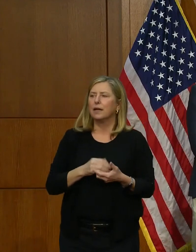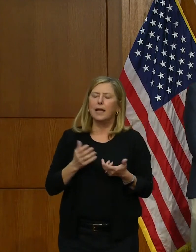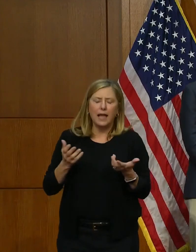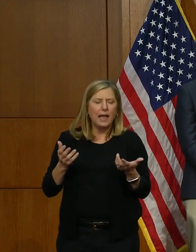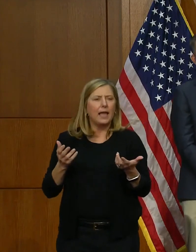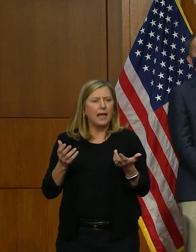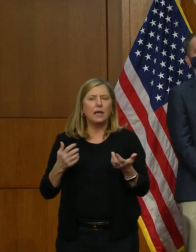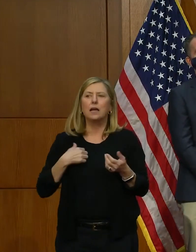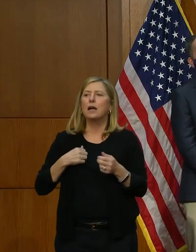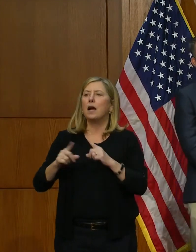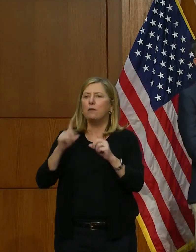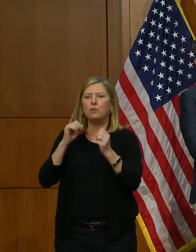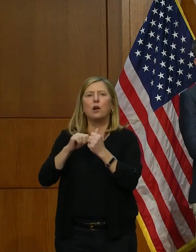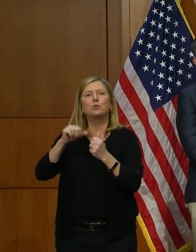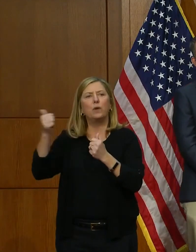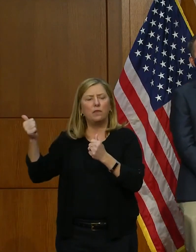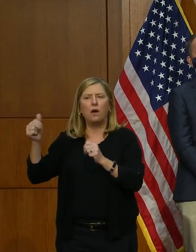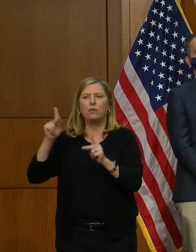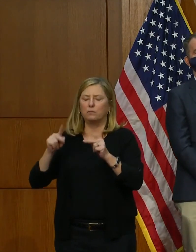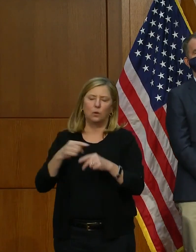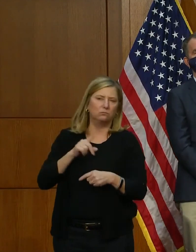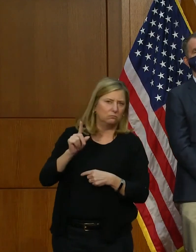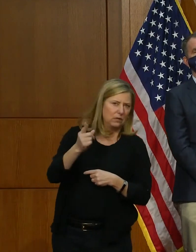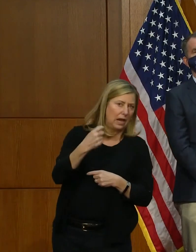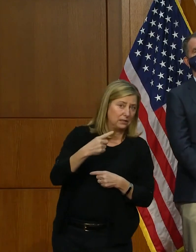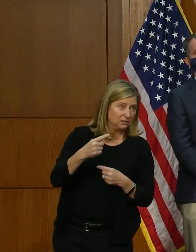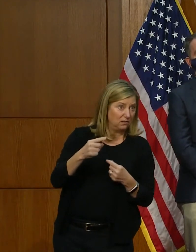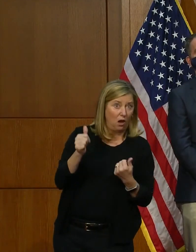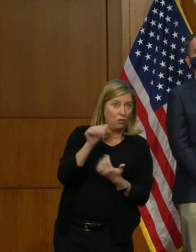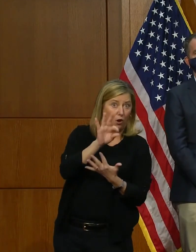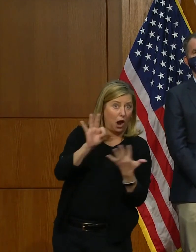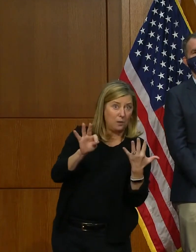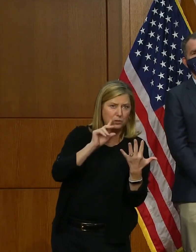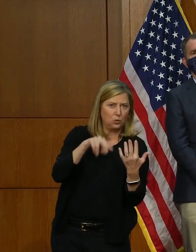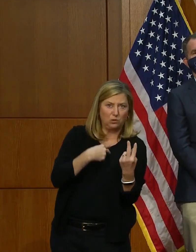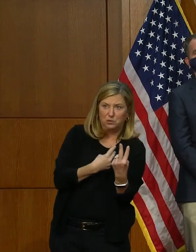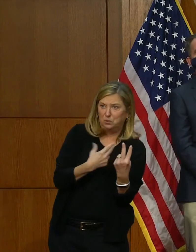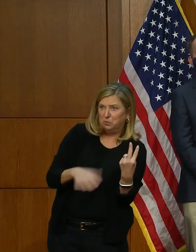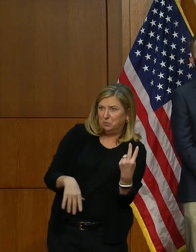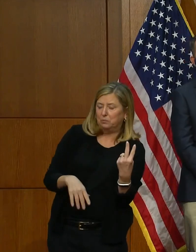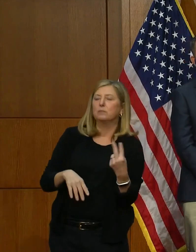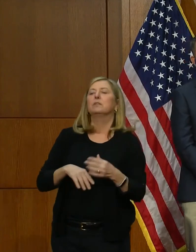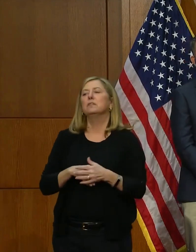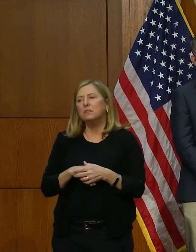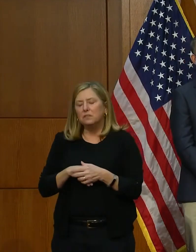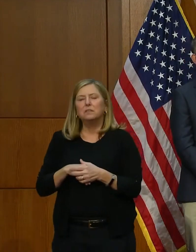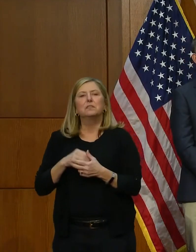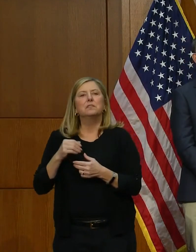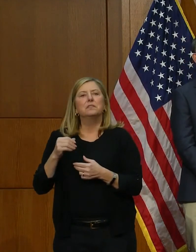SELECTION AND WHAT YOU GOT? NO THERE. I MEAN IS I'VE TALKED TO COLLEAGUES IN OTHER STATES THAT